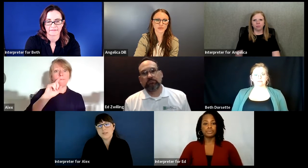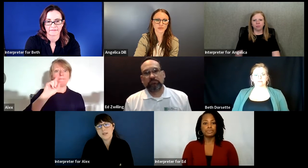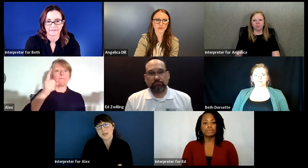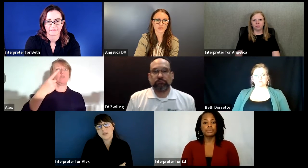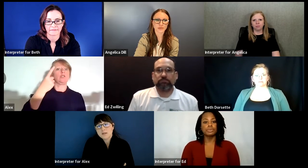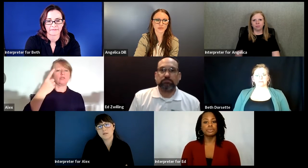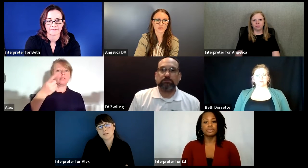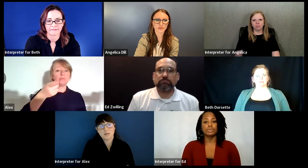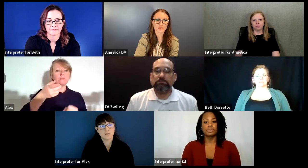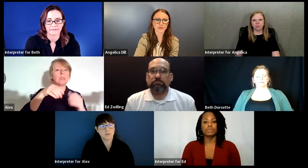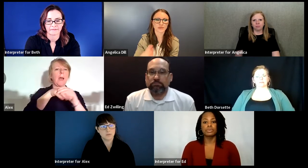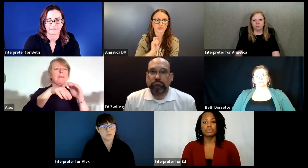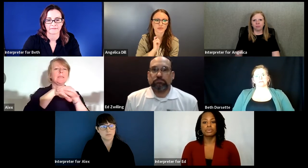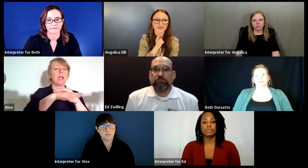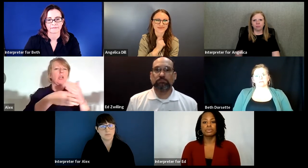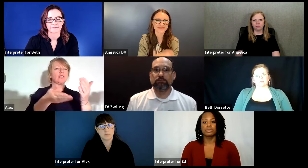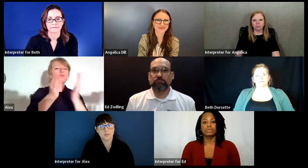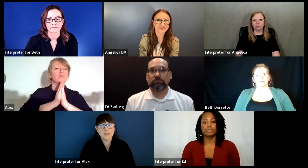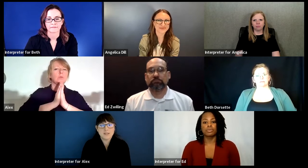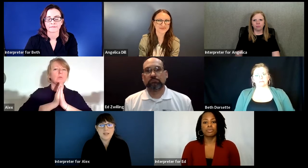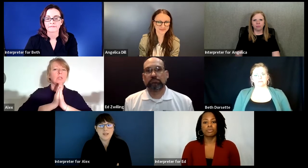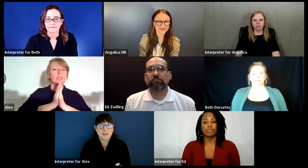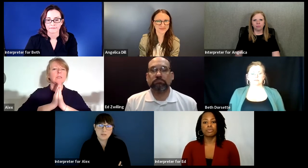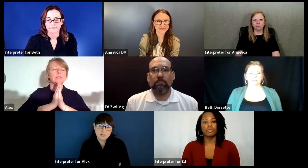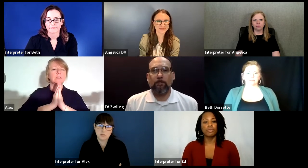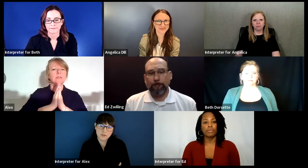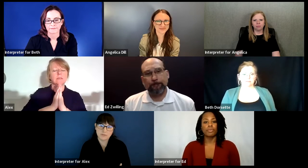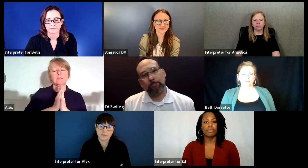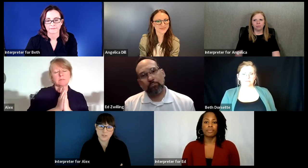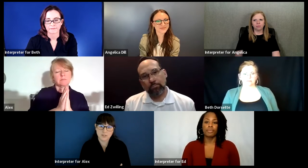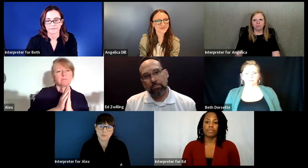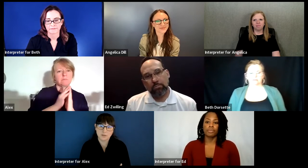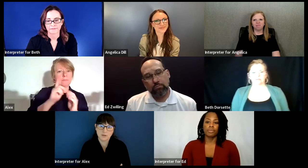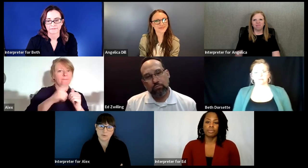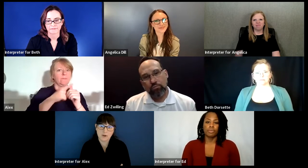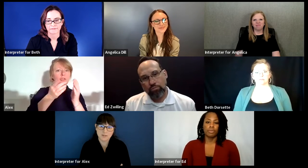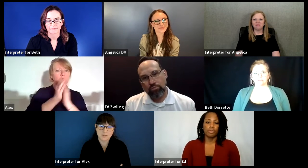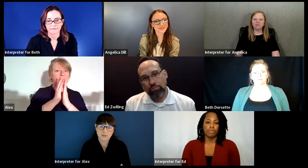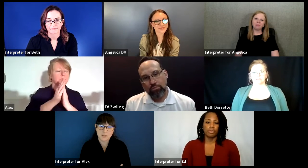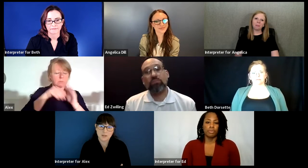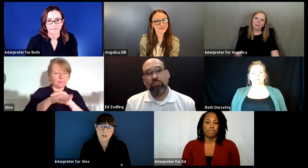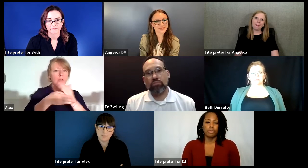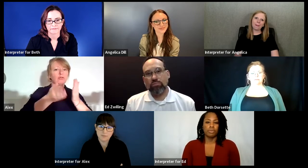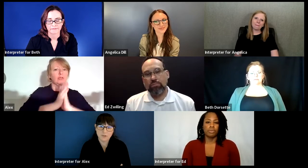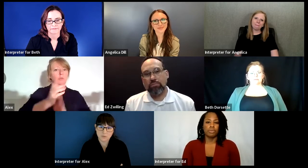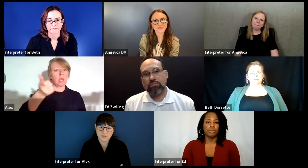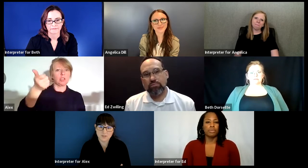Let's say during the first accessibility request the first request that's